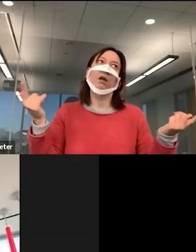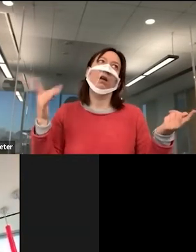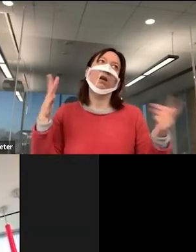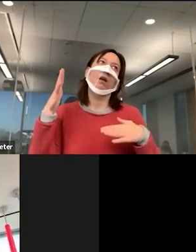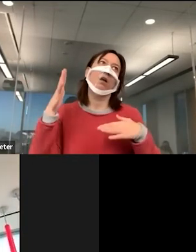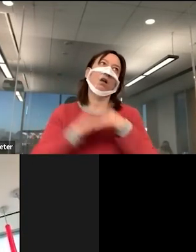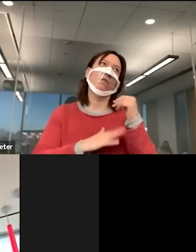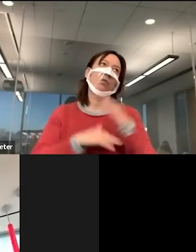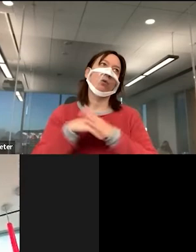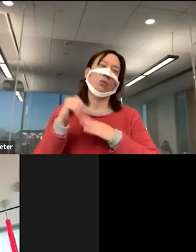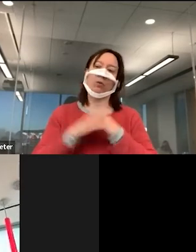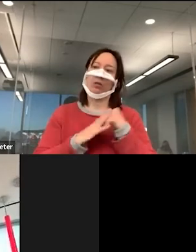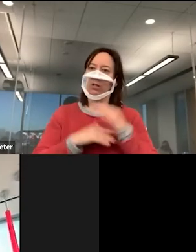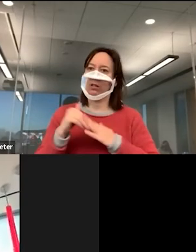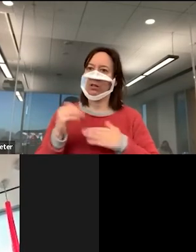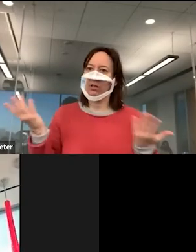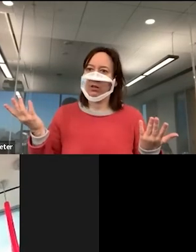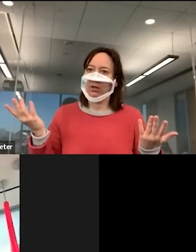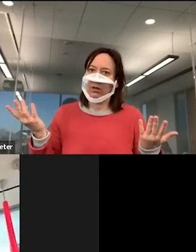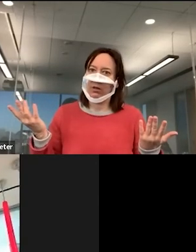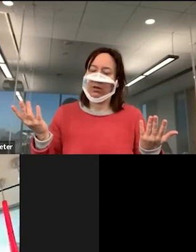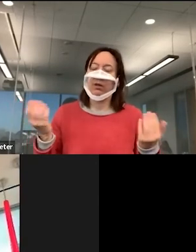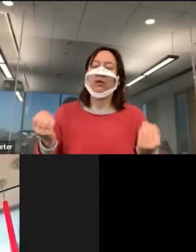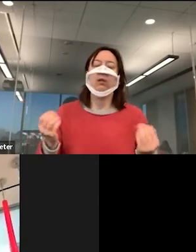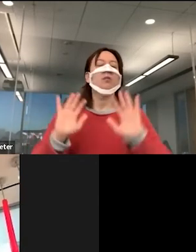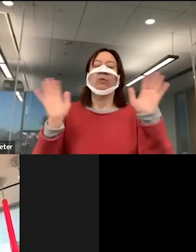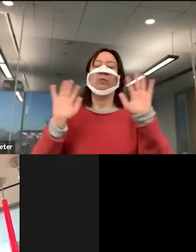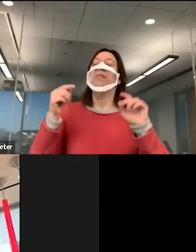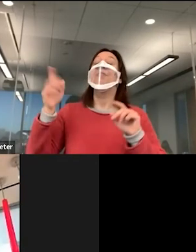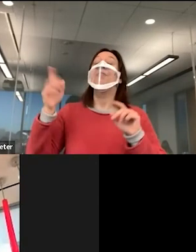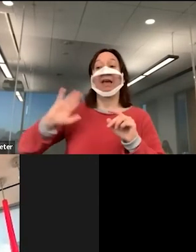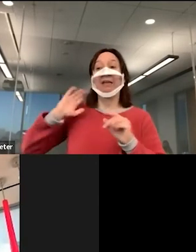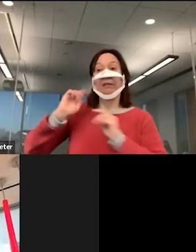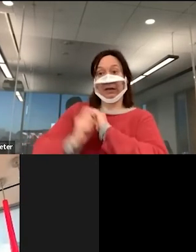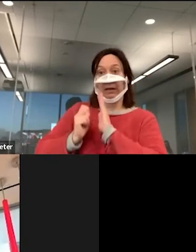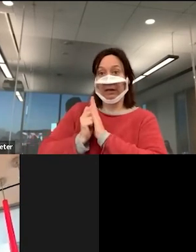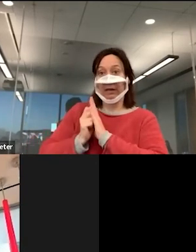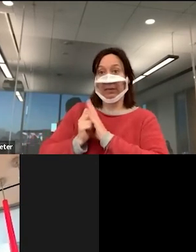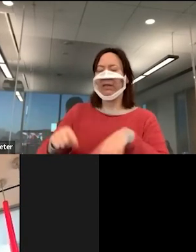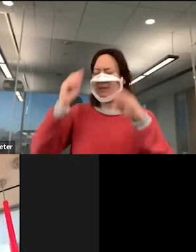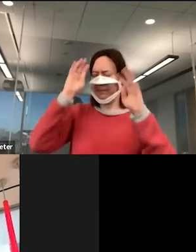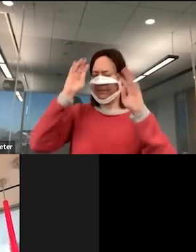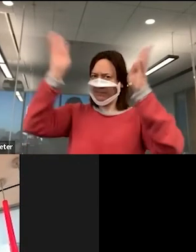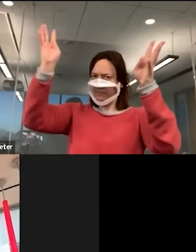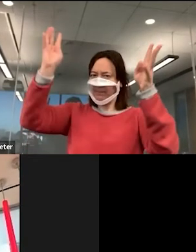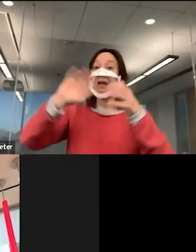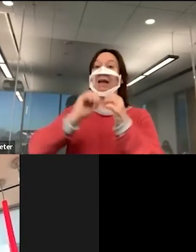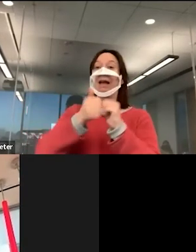and so they they developed a mechanism by which to get people hide in the federal government without